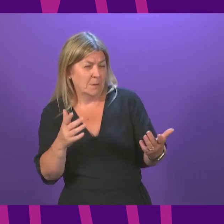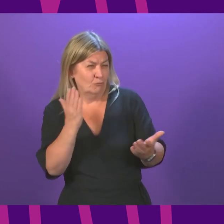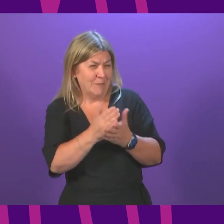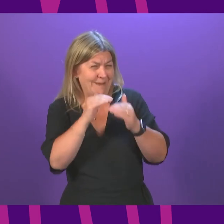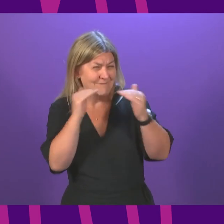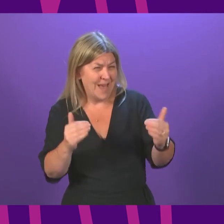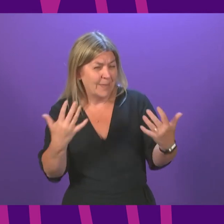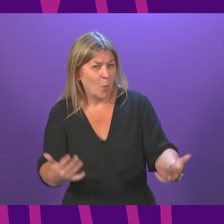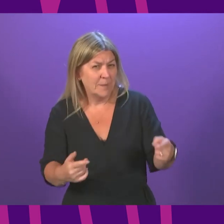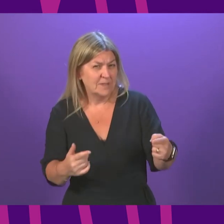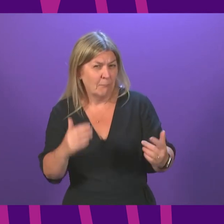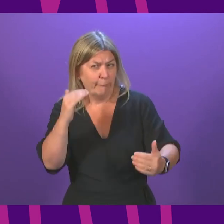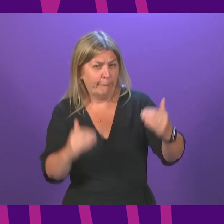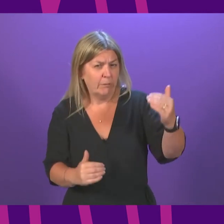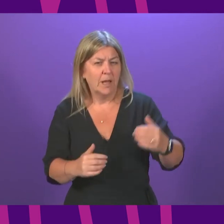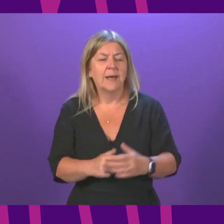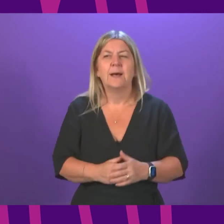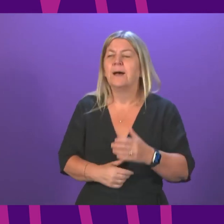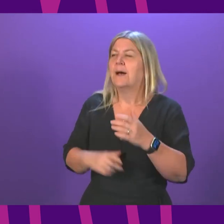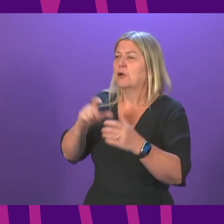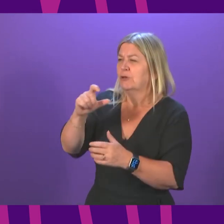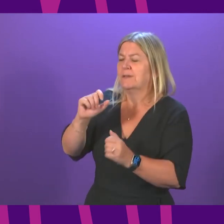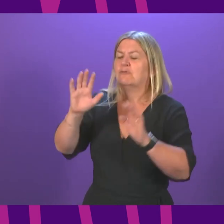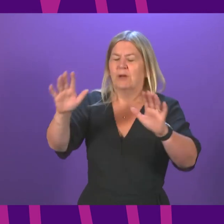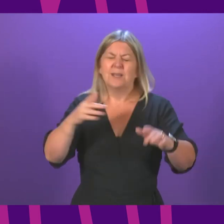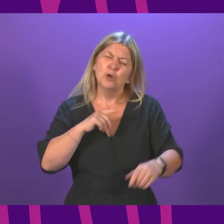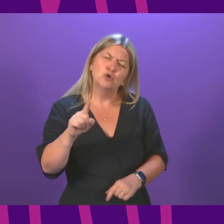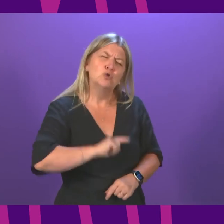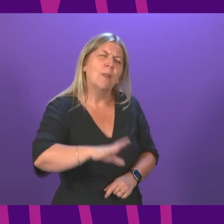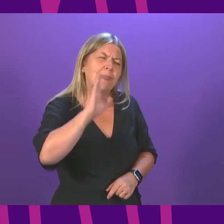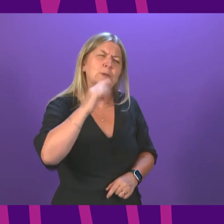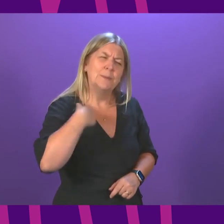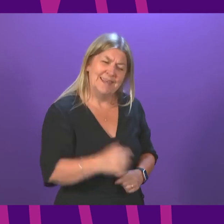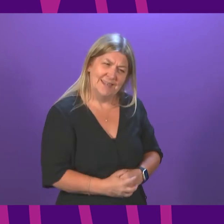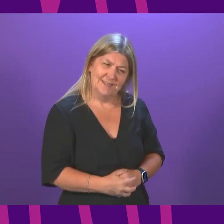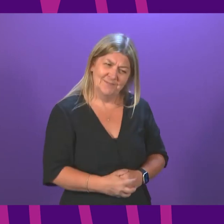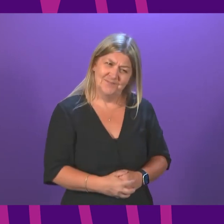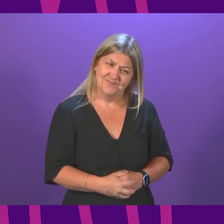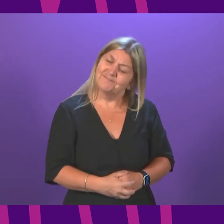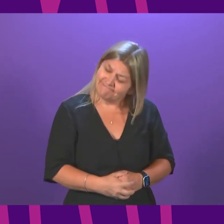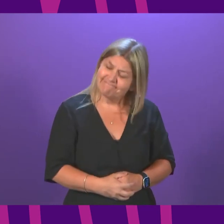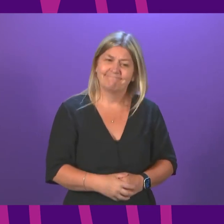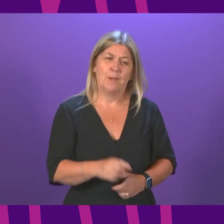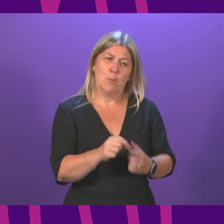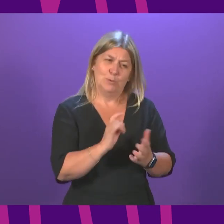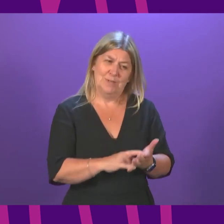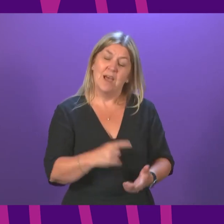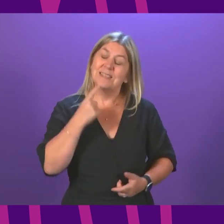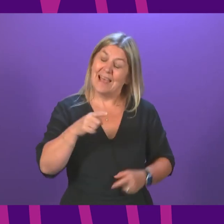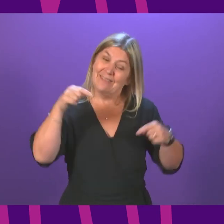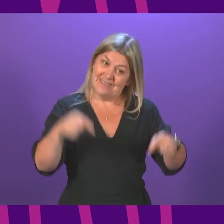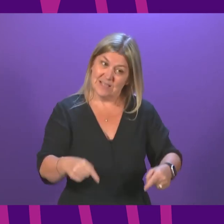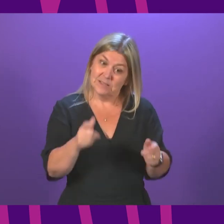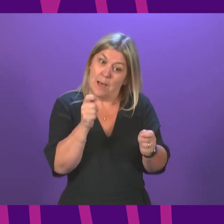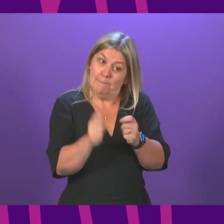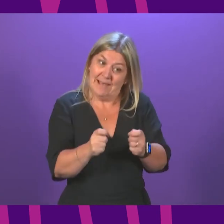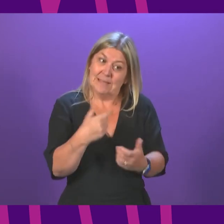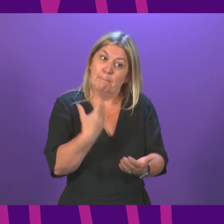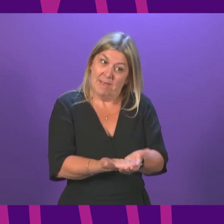Mr Sweeney should really listen to me. I said that this is a bill to amend existing legislation,